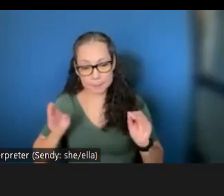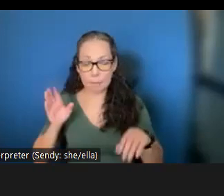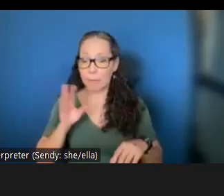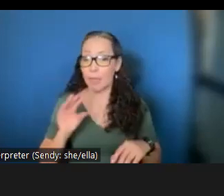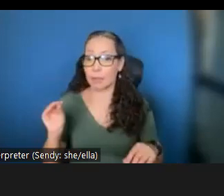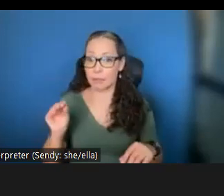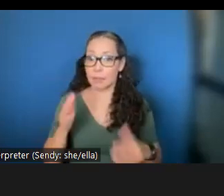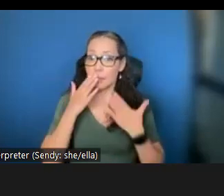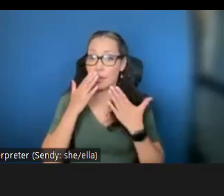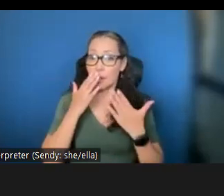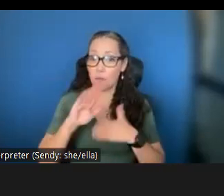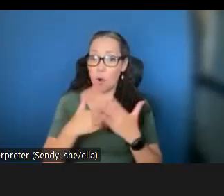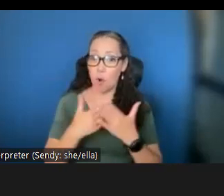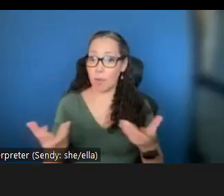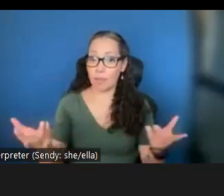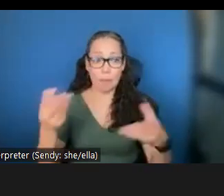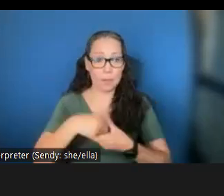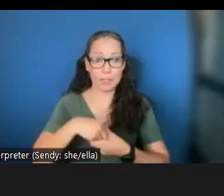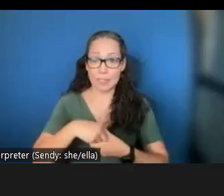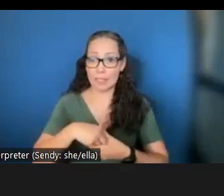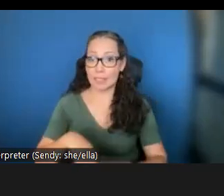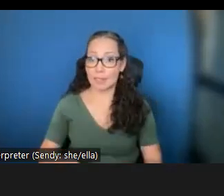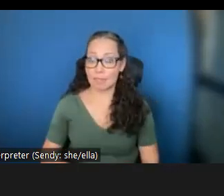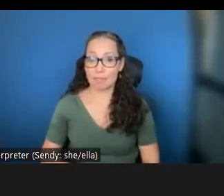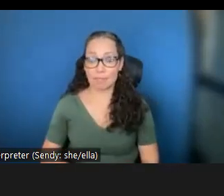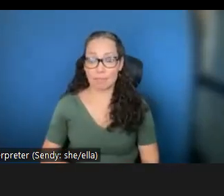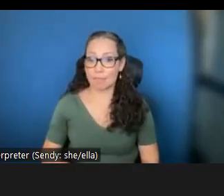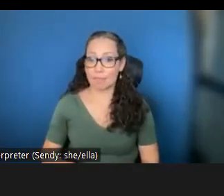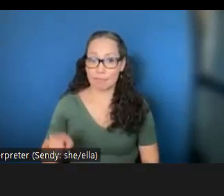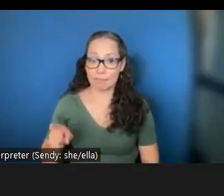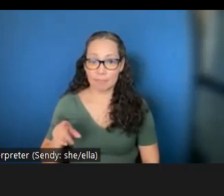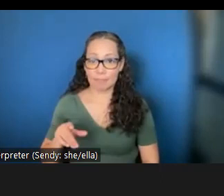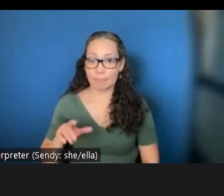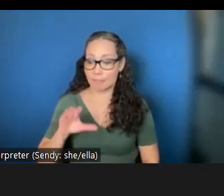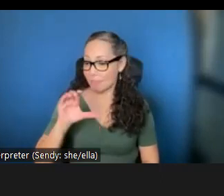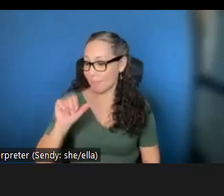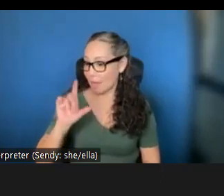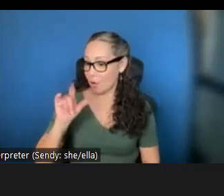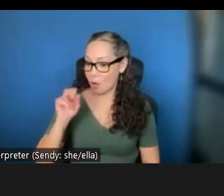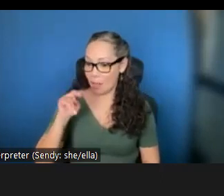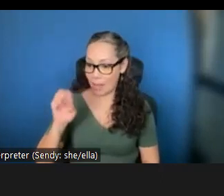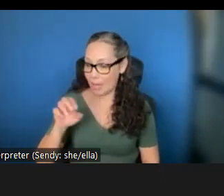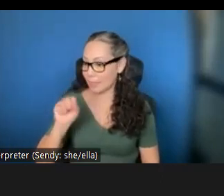participation and uh manette Caroline Stephanie Zarin you you guys have been awesome thank you